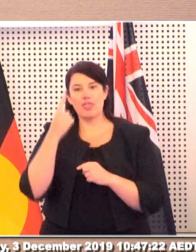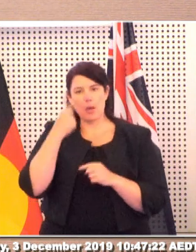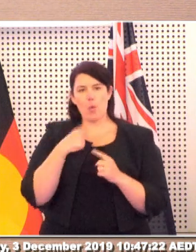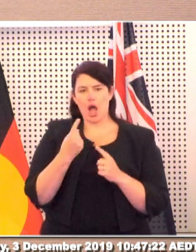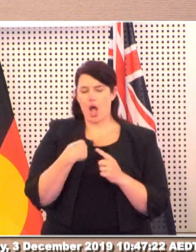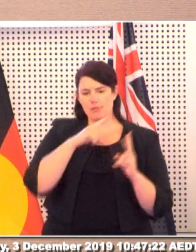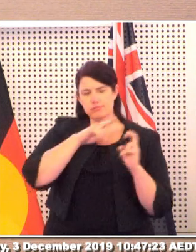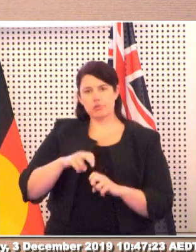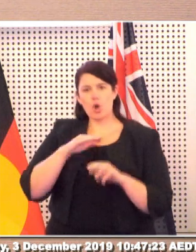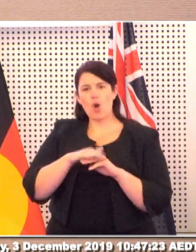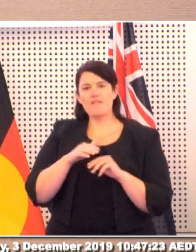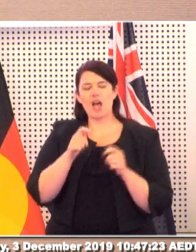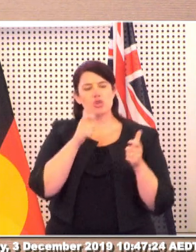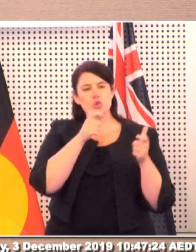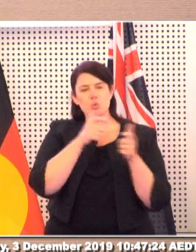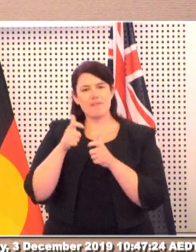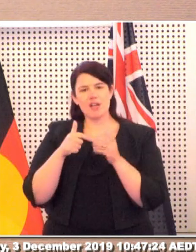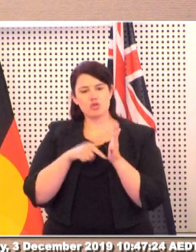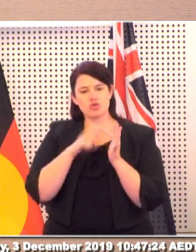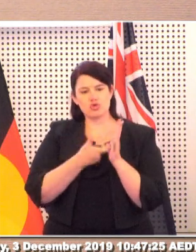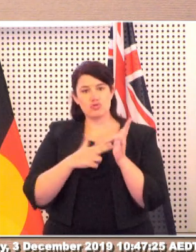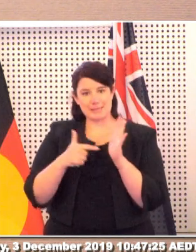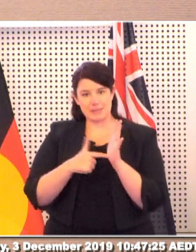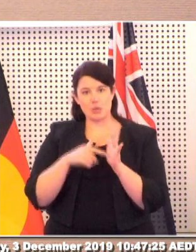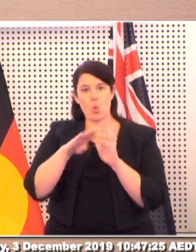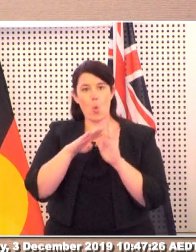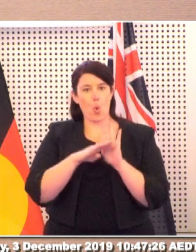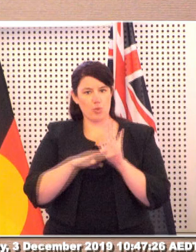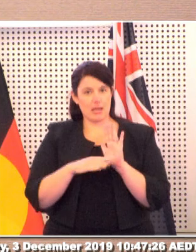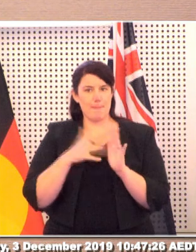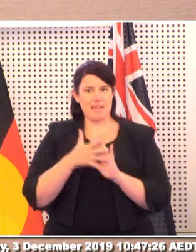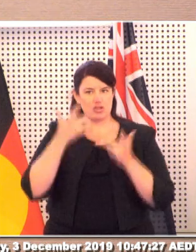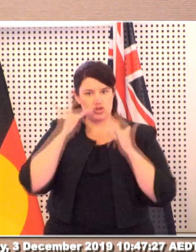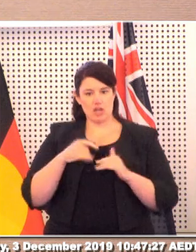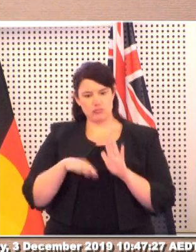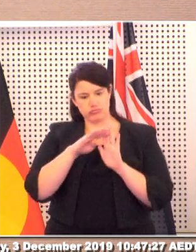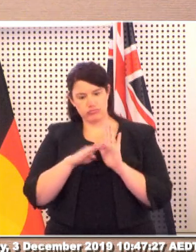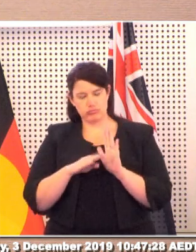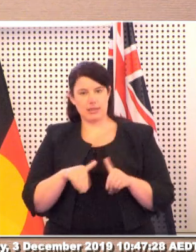is supervised treatment orders – or, sorry, supervised treatment orders that we have here in Victoria which are, I